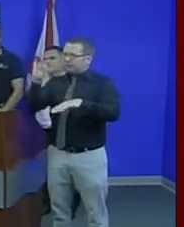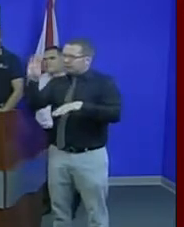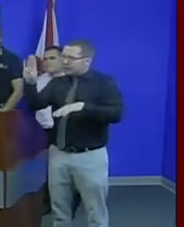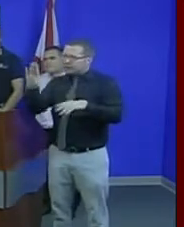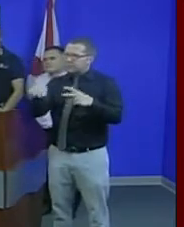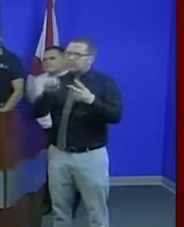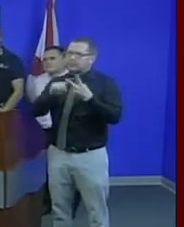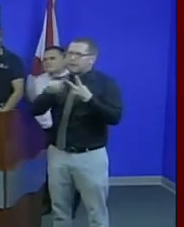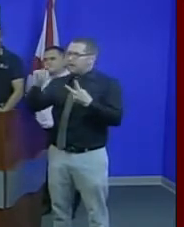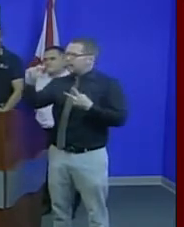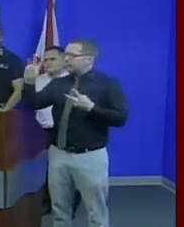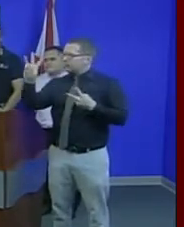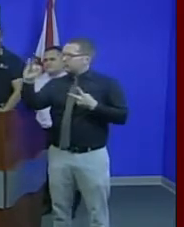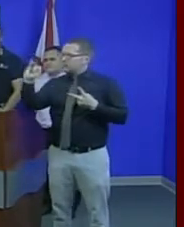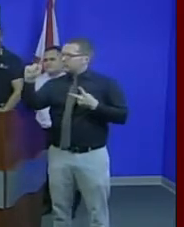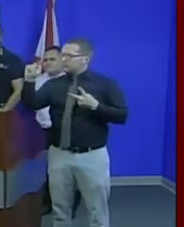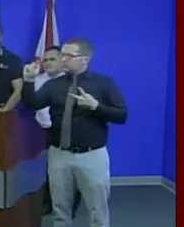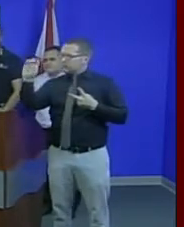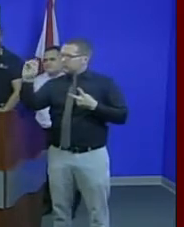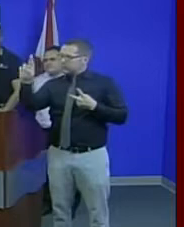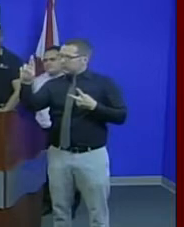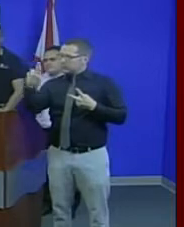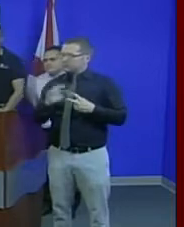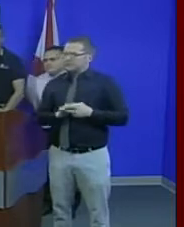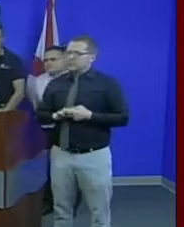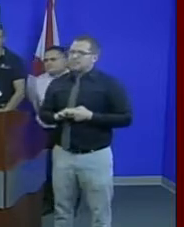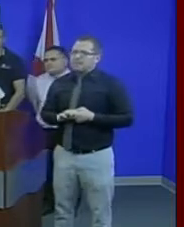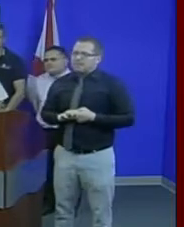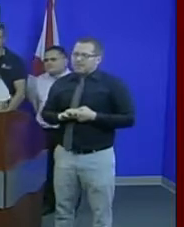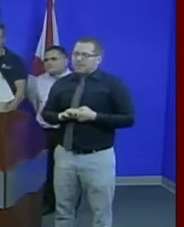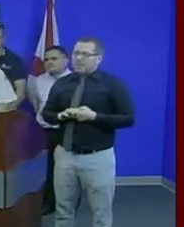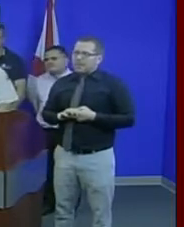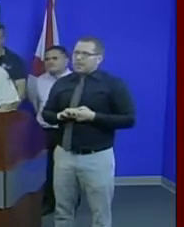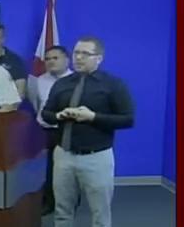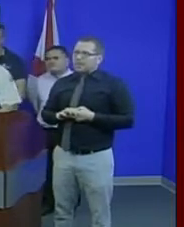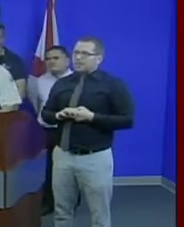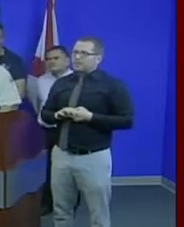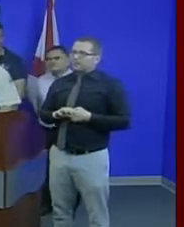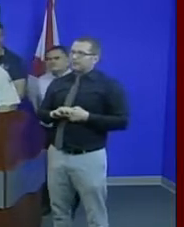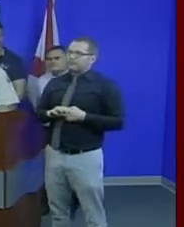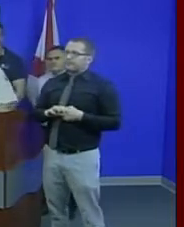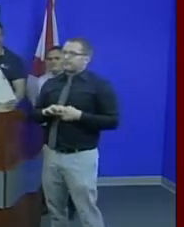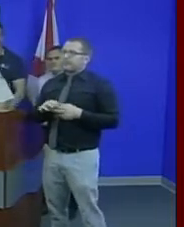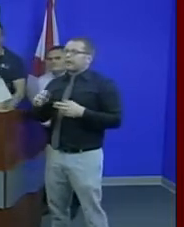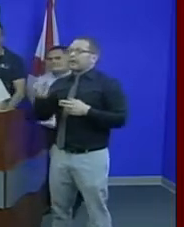THERE'S ALSO A HOST OF SAFETY INFORMATION AT SHERIFF.ORG.